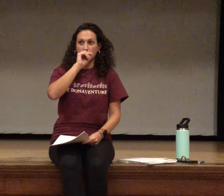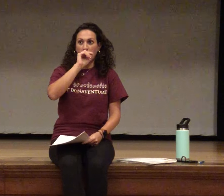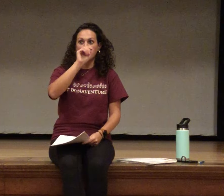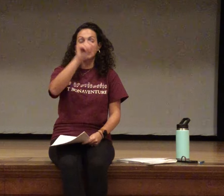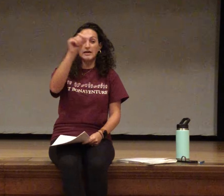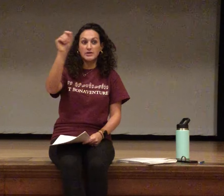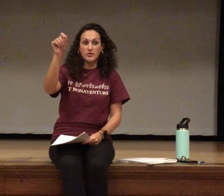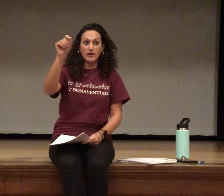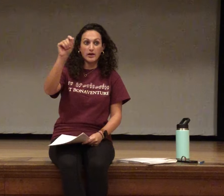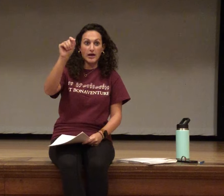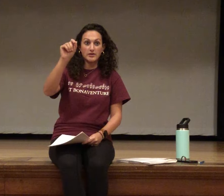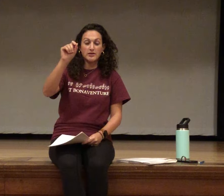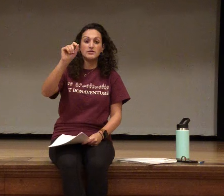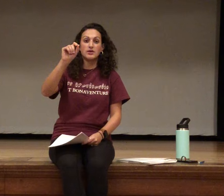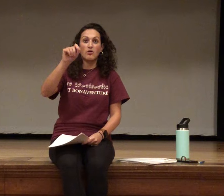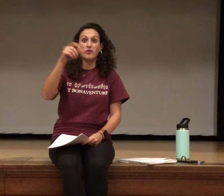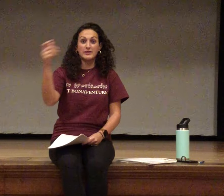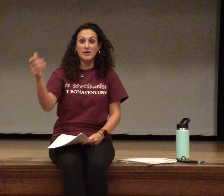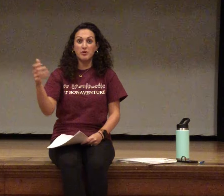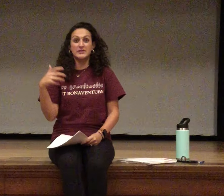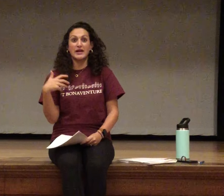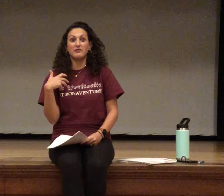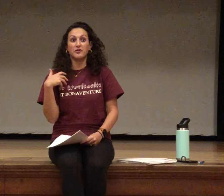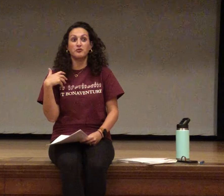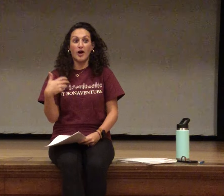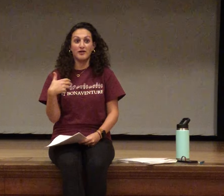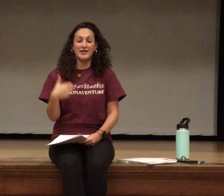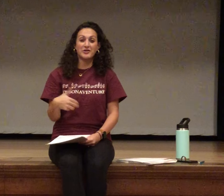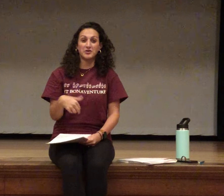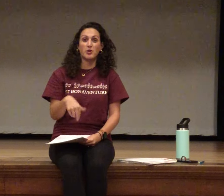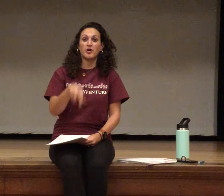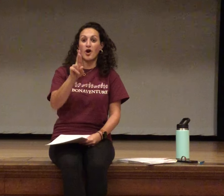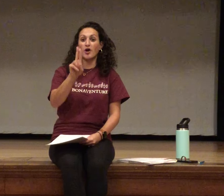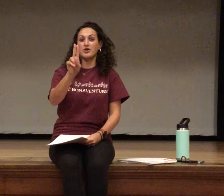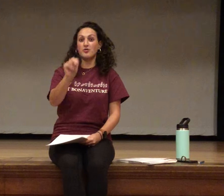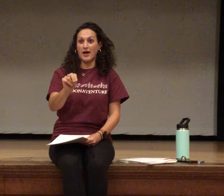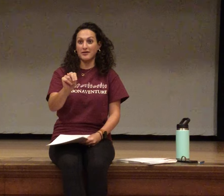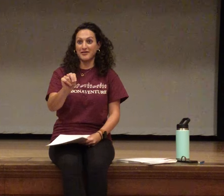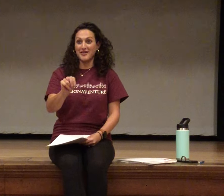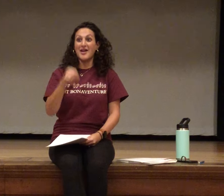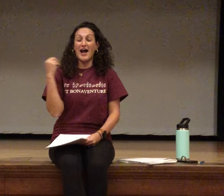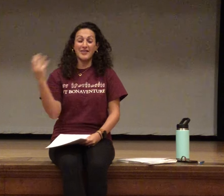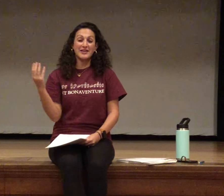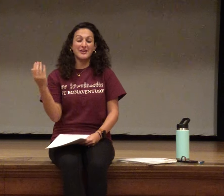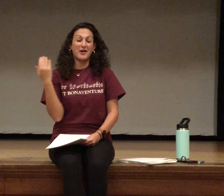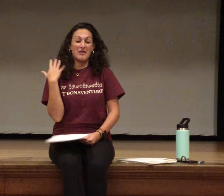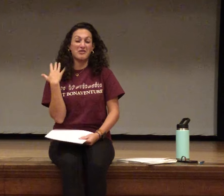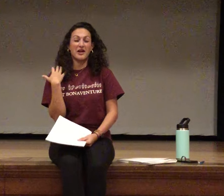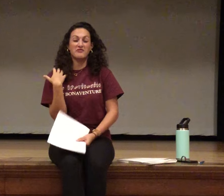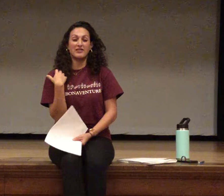uh signs that you can click on so for example the sign for run English word r-u-n I think I think I